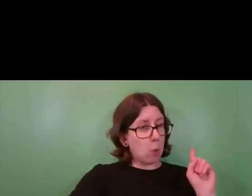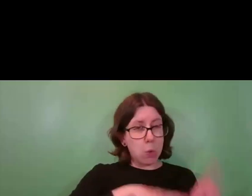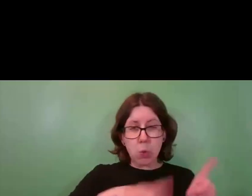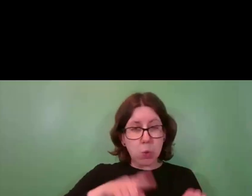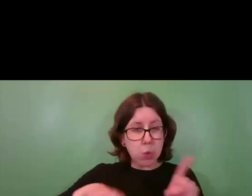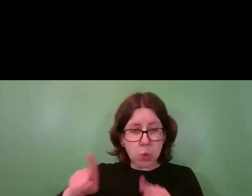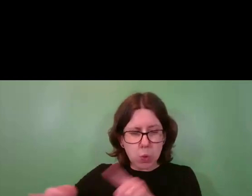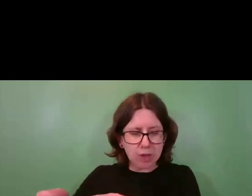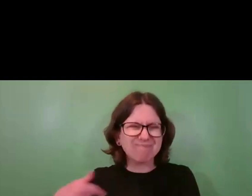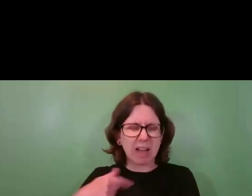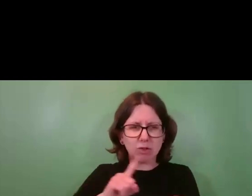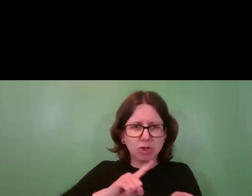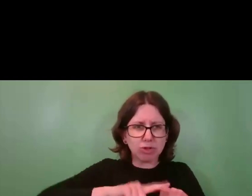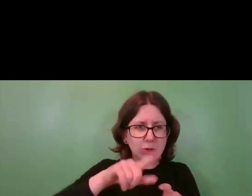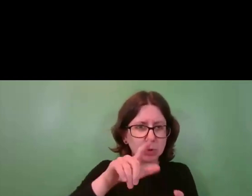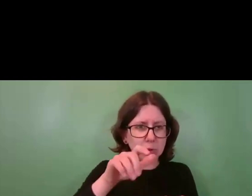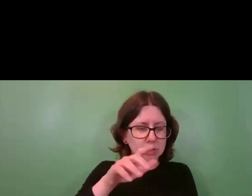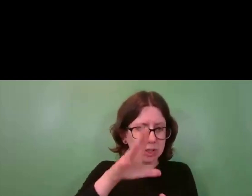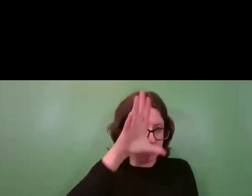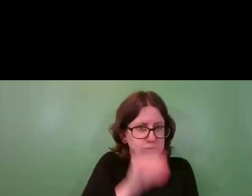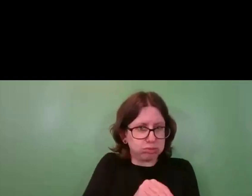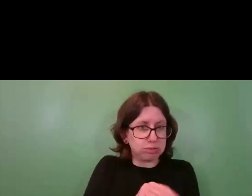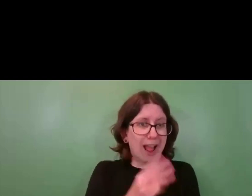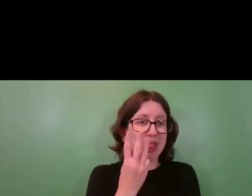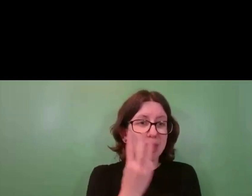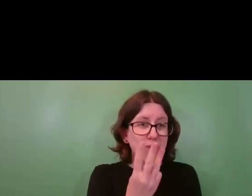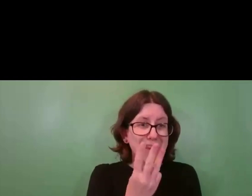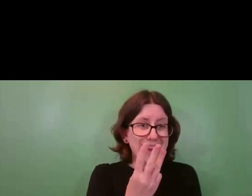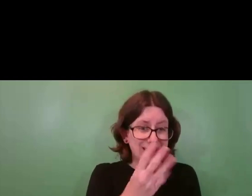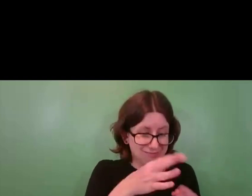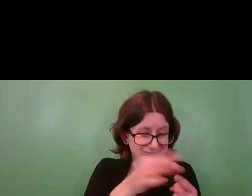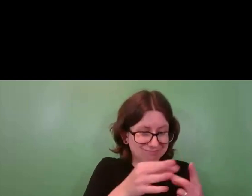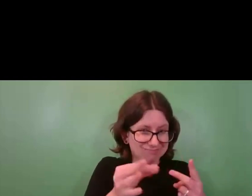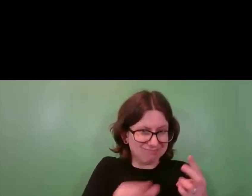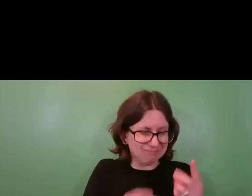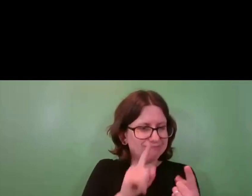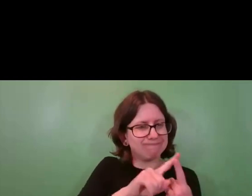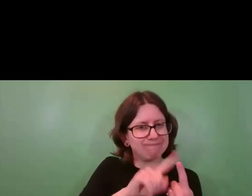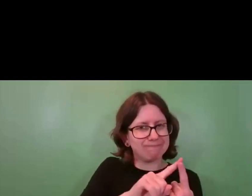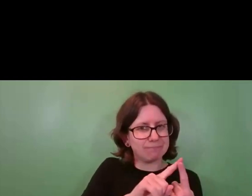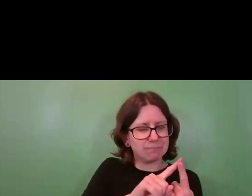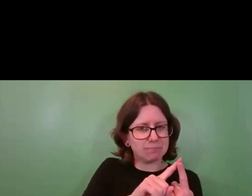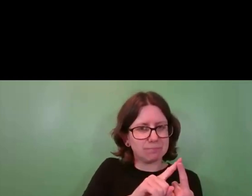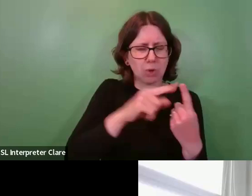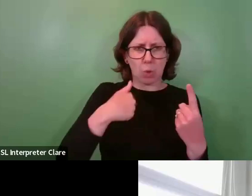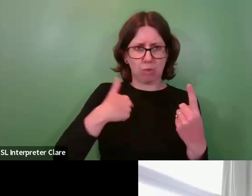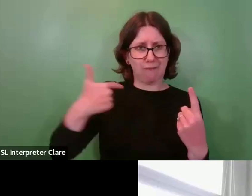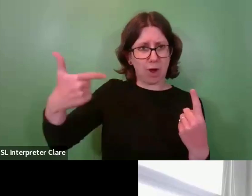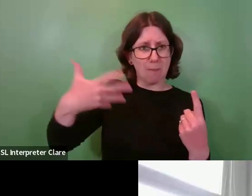down into three types. So we've got... Oh, don't know why my video's gone.